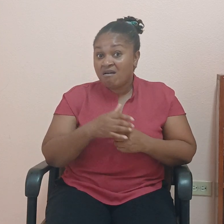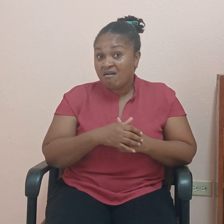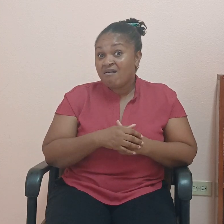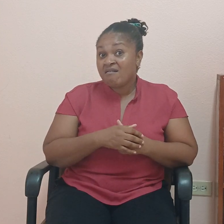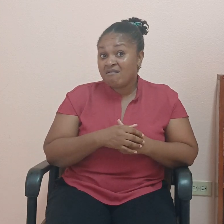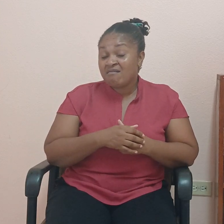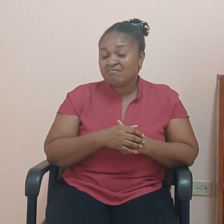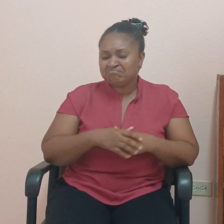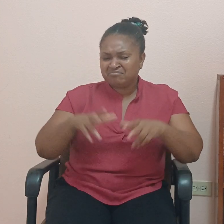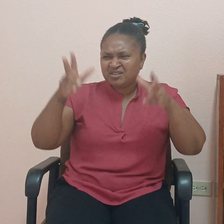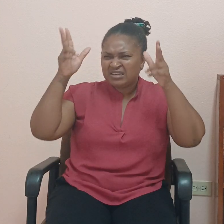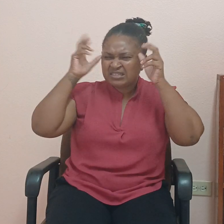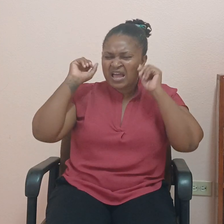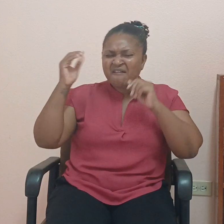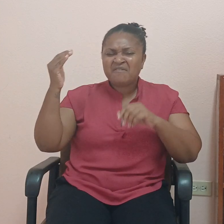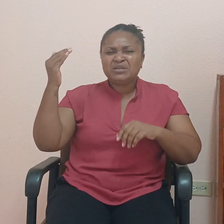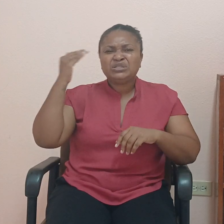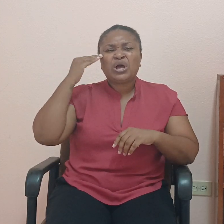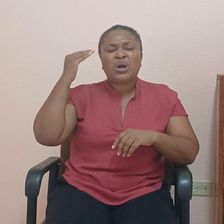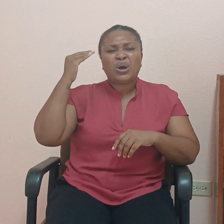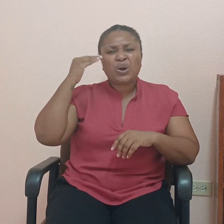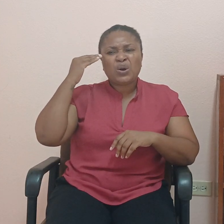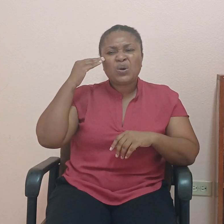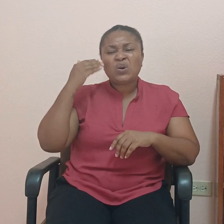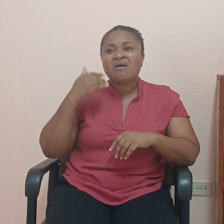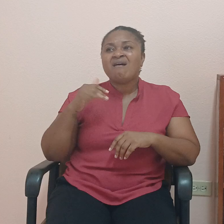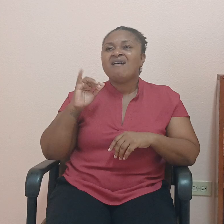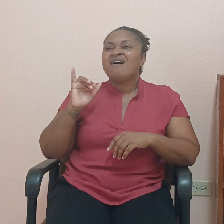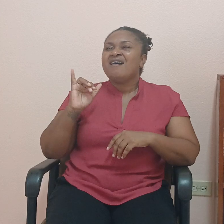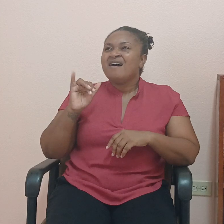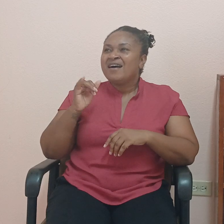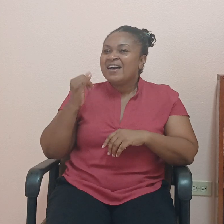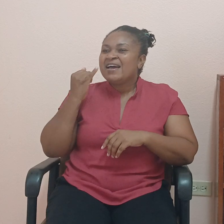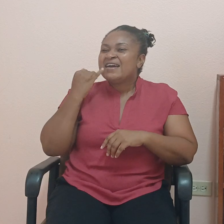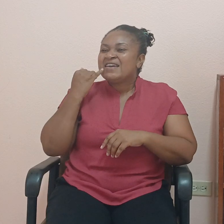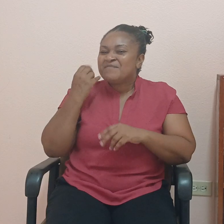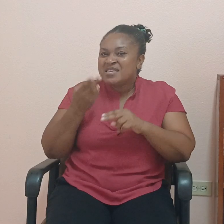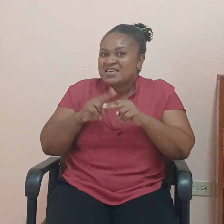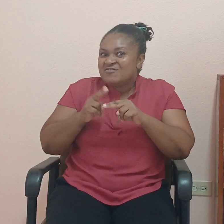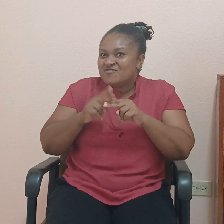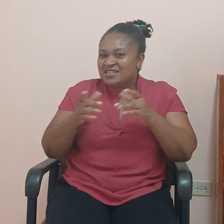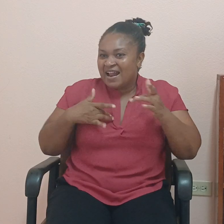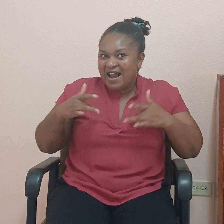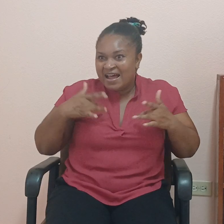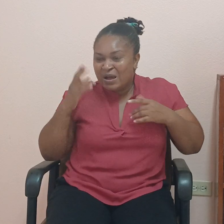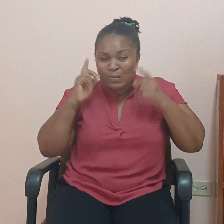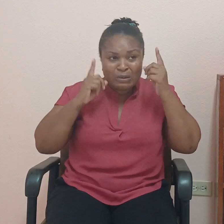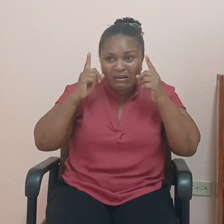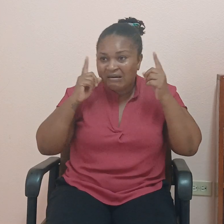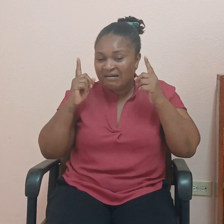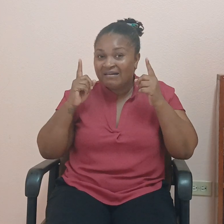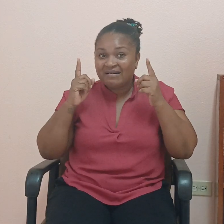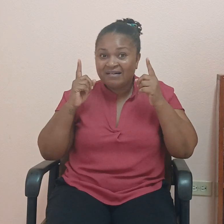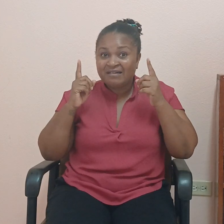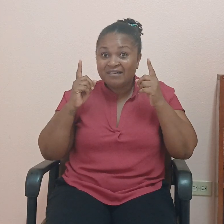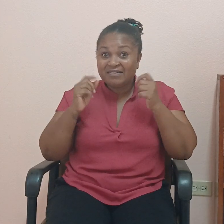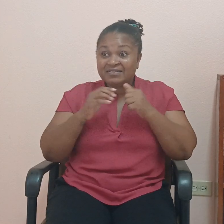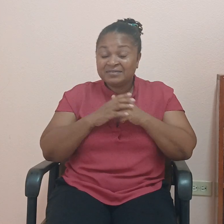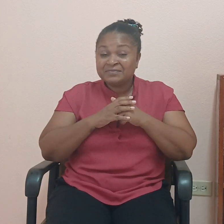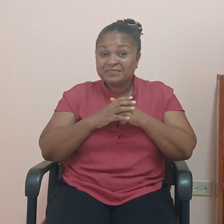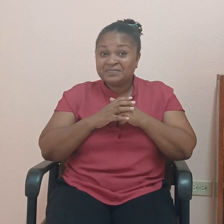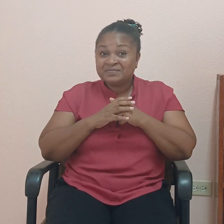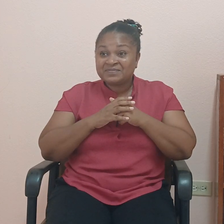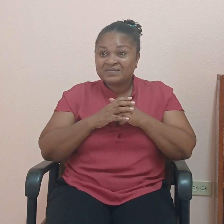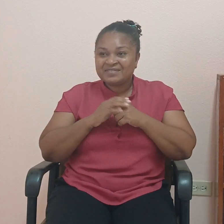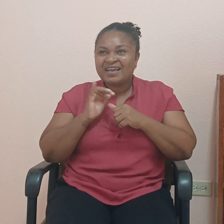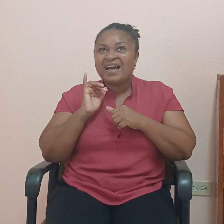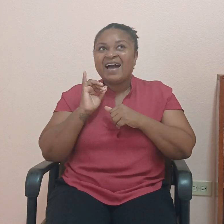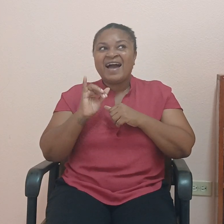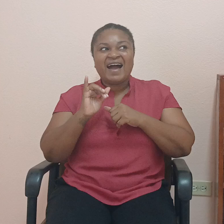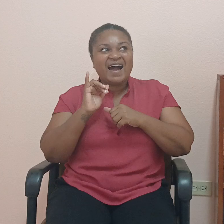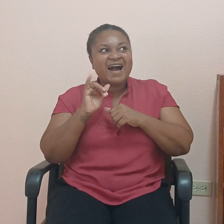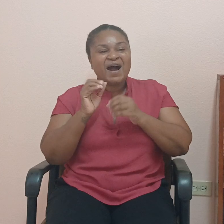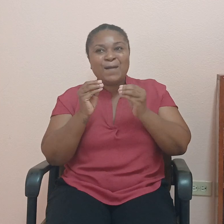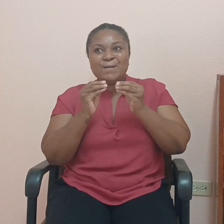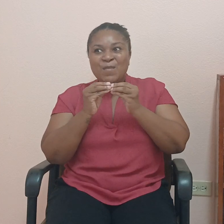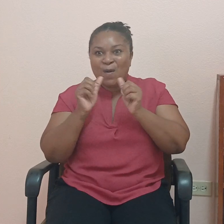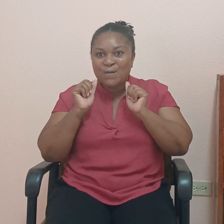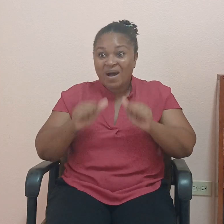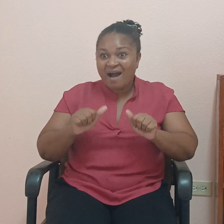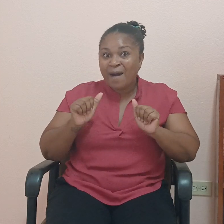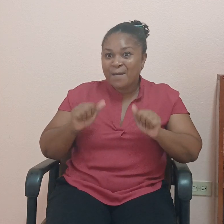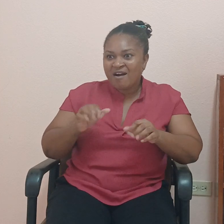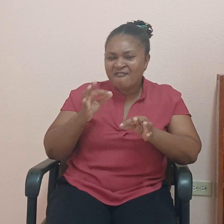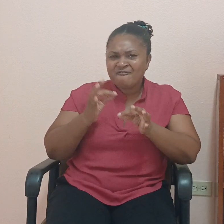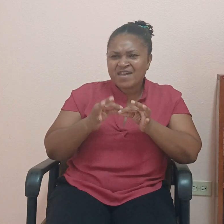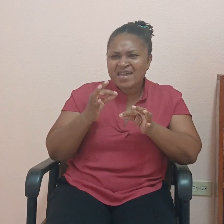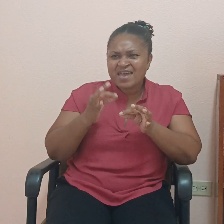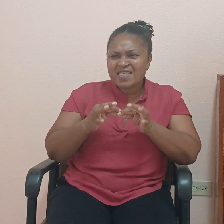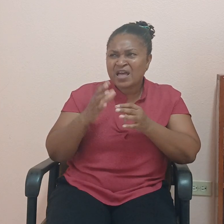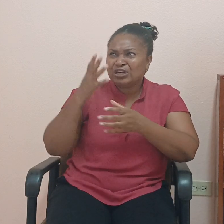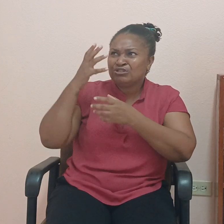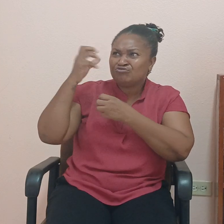SATAN KNOWS THE MORE WORRY AND ANXIETY INCREASES, THE GREATER THE POSSIBILITY THAT FAITH AND TRUST